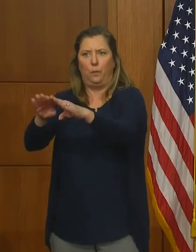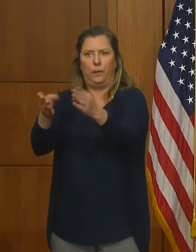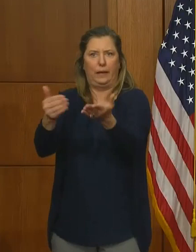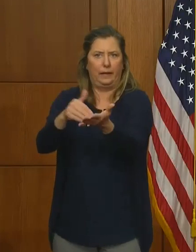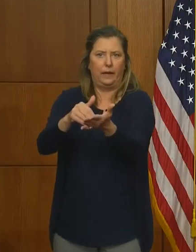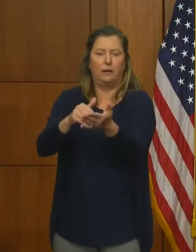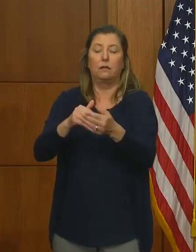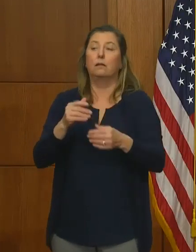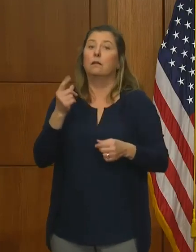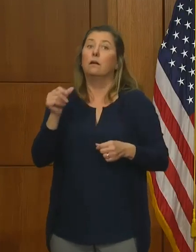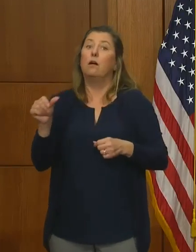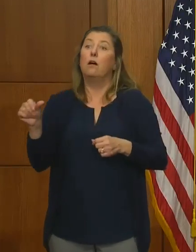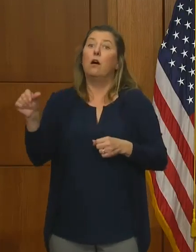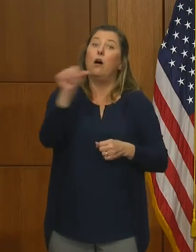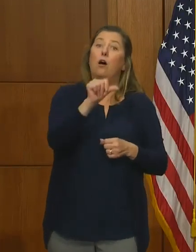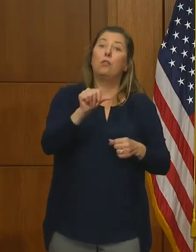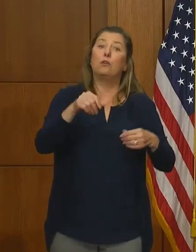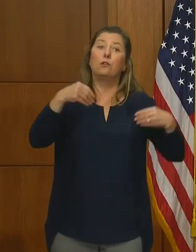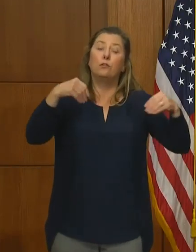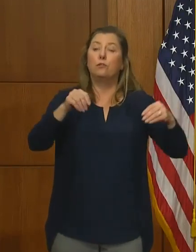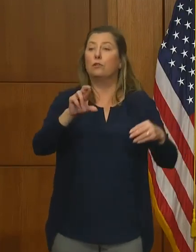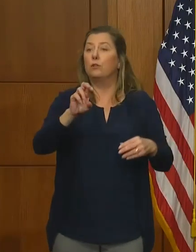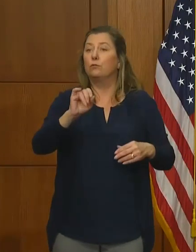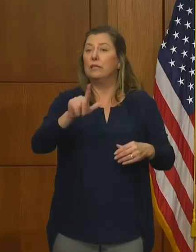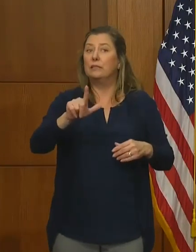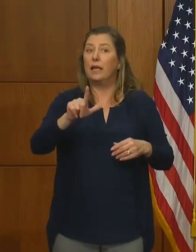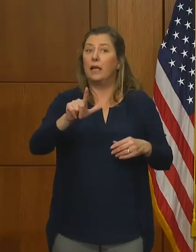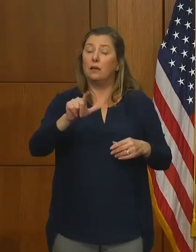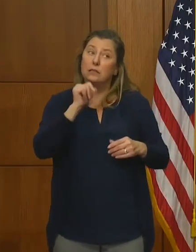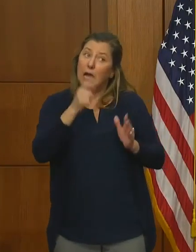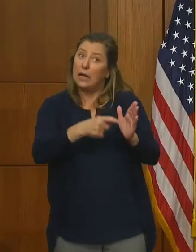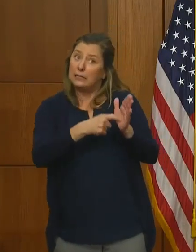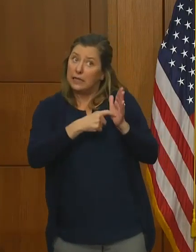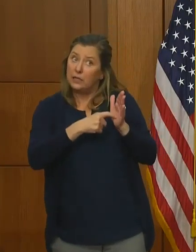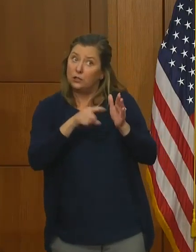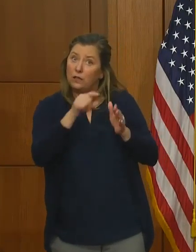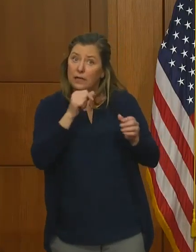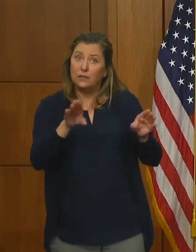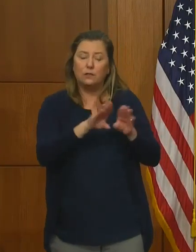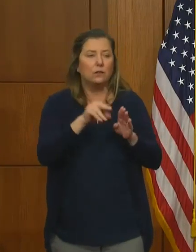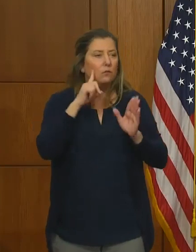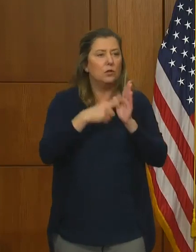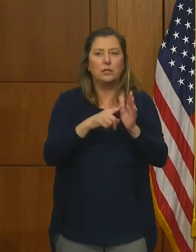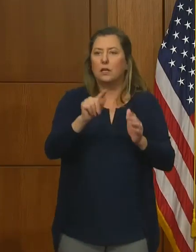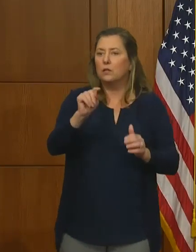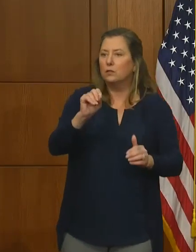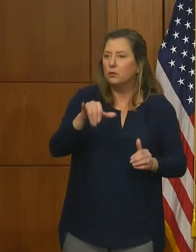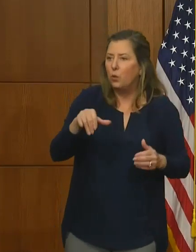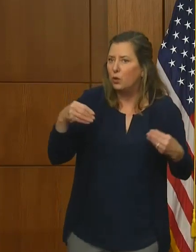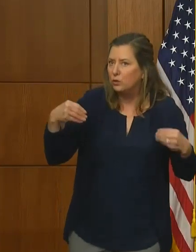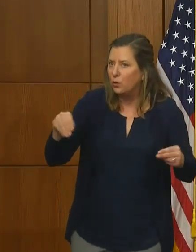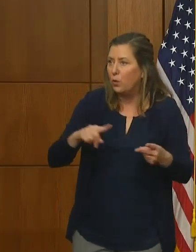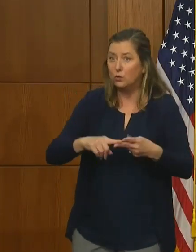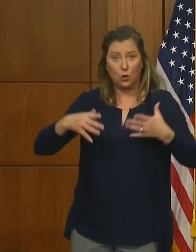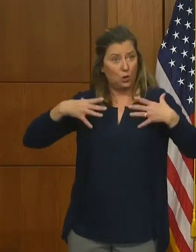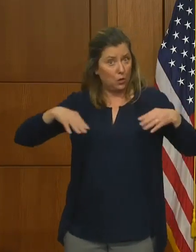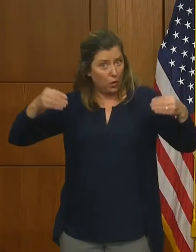PHASE AND RE OPENING THOSE. WE DID NOT CLOSE. OTHER RETAIL